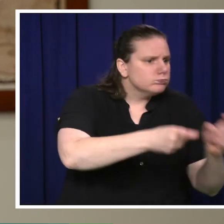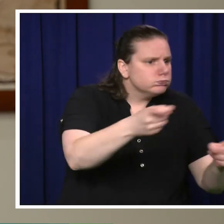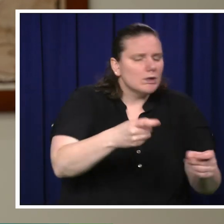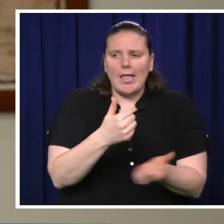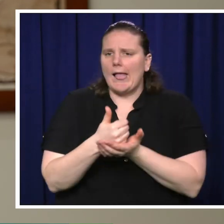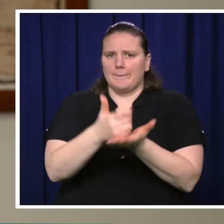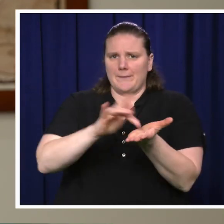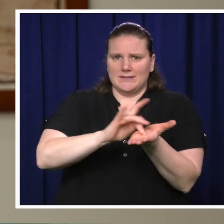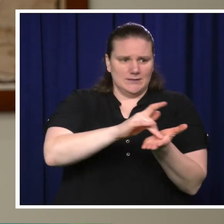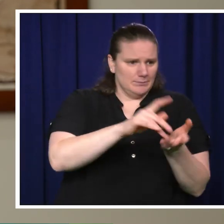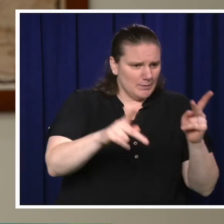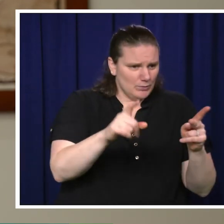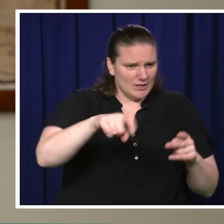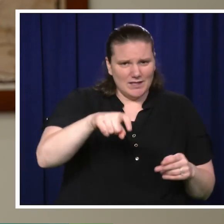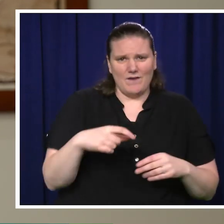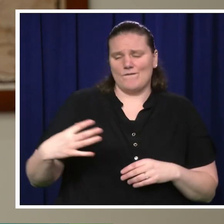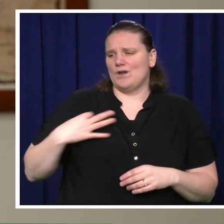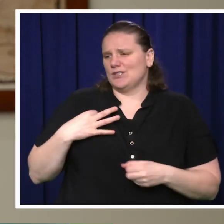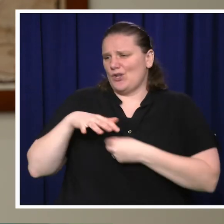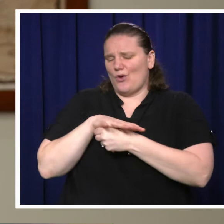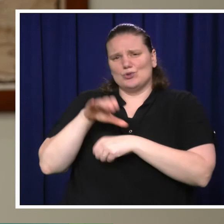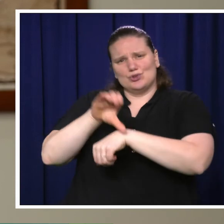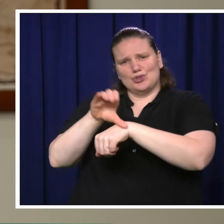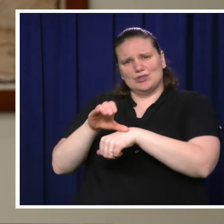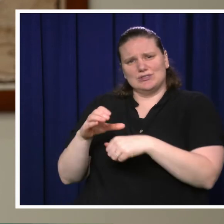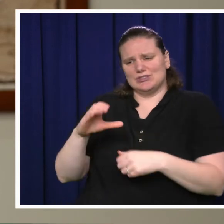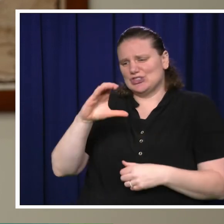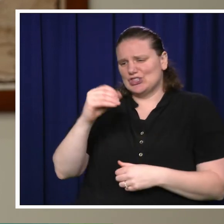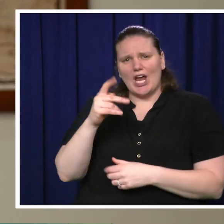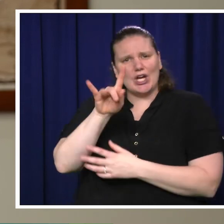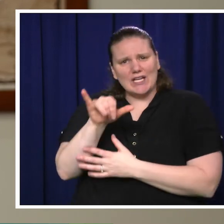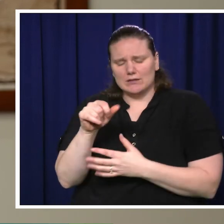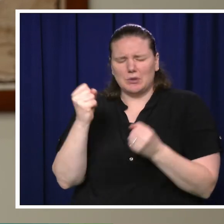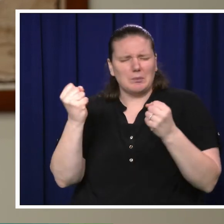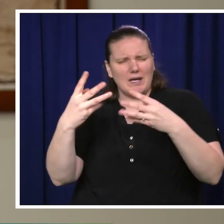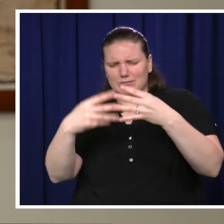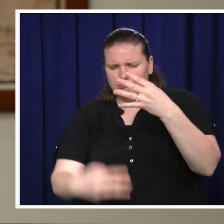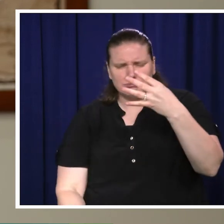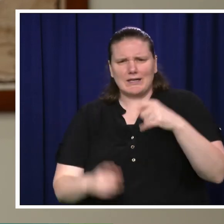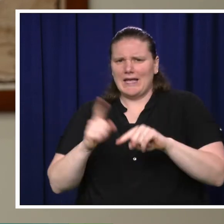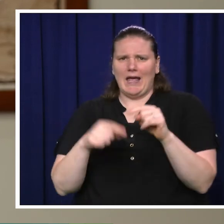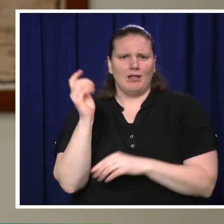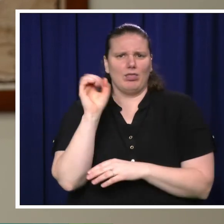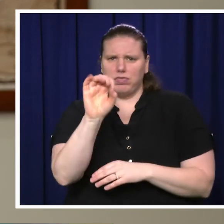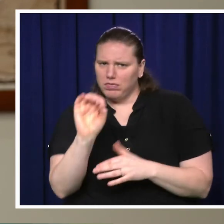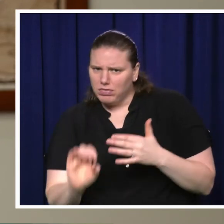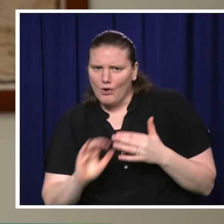delivering meals and medicine to those in need, volunteering with local churches and charities and to many others to list in this